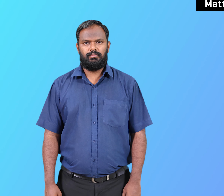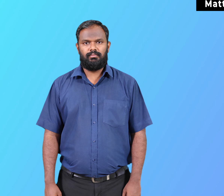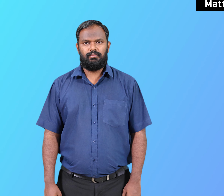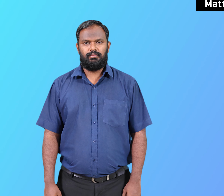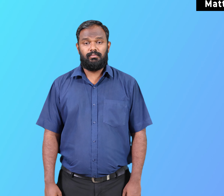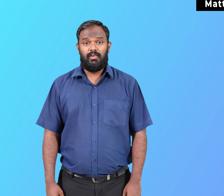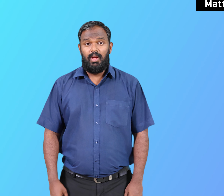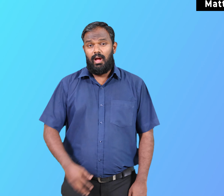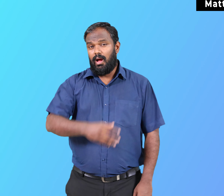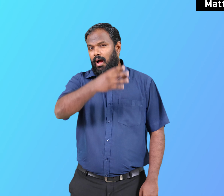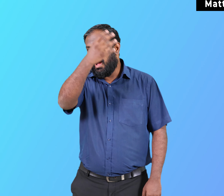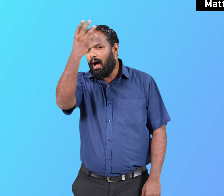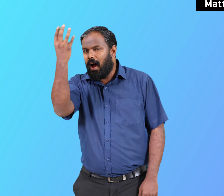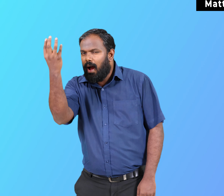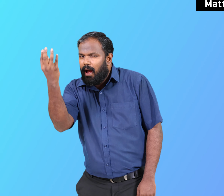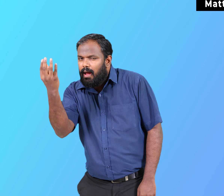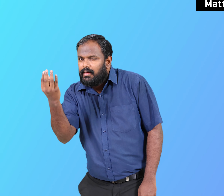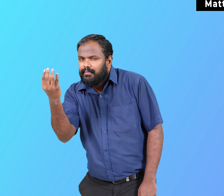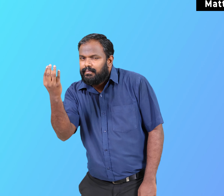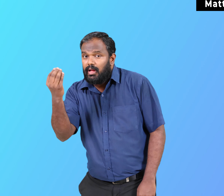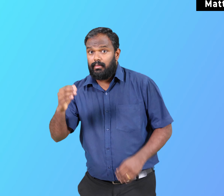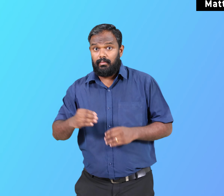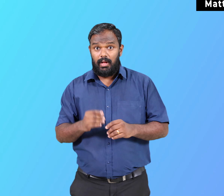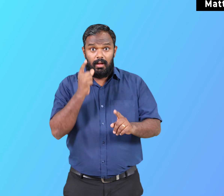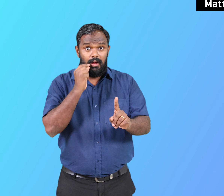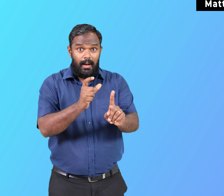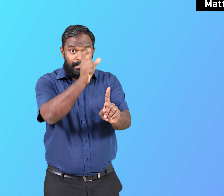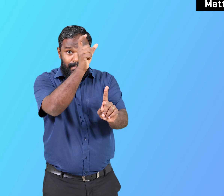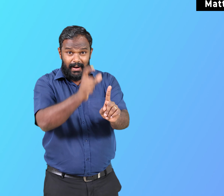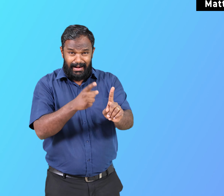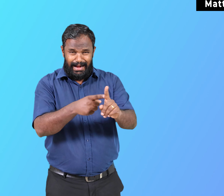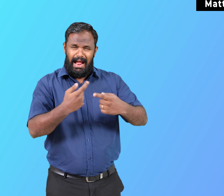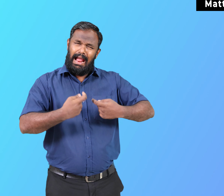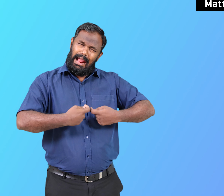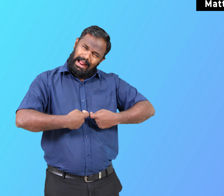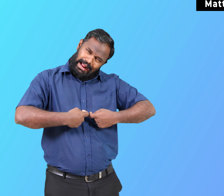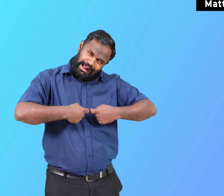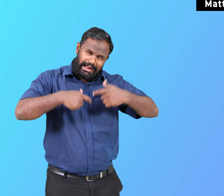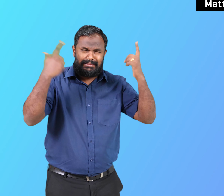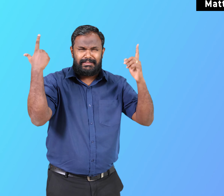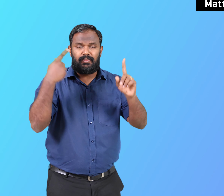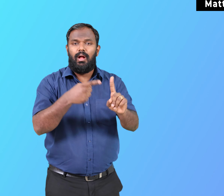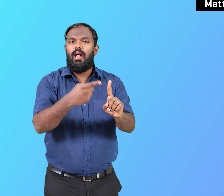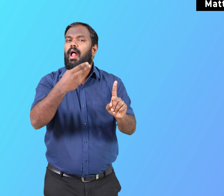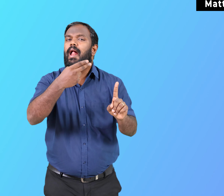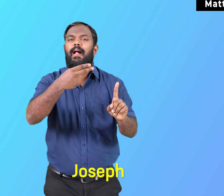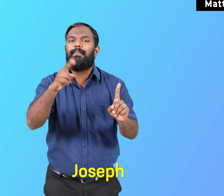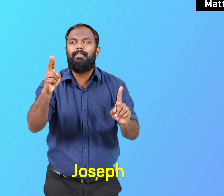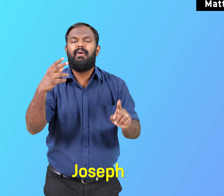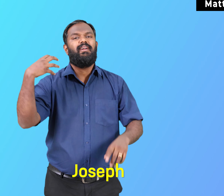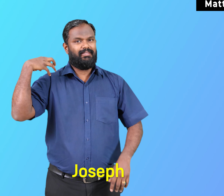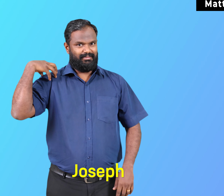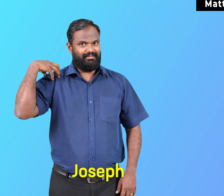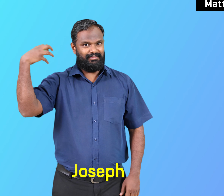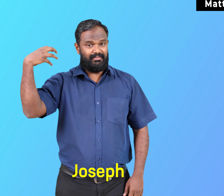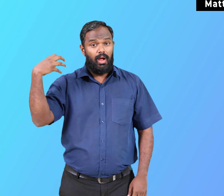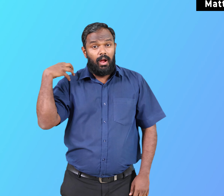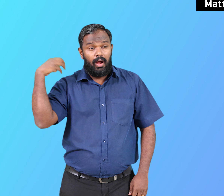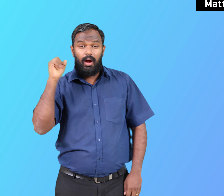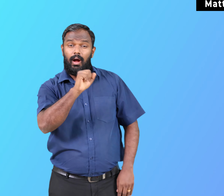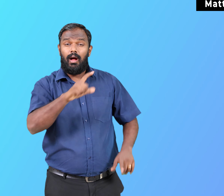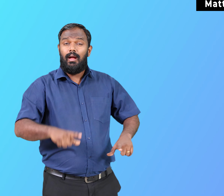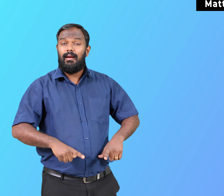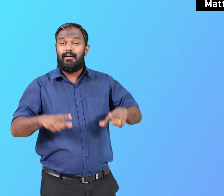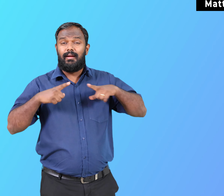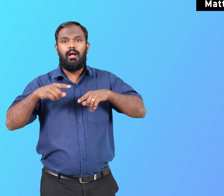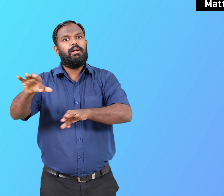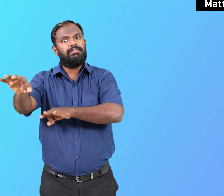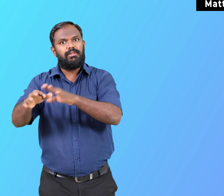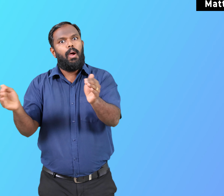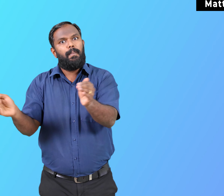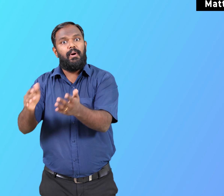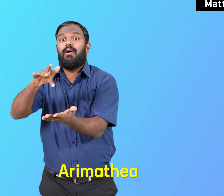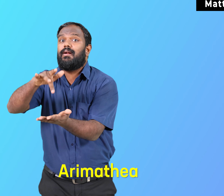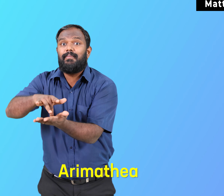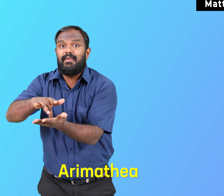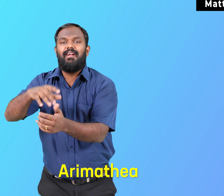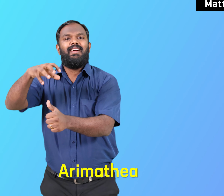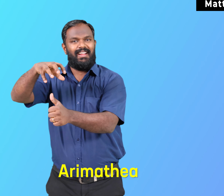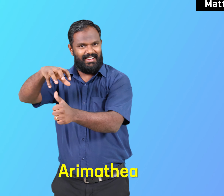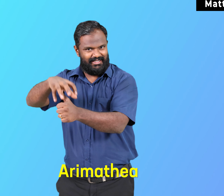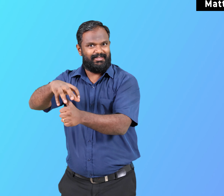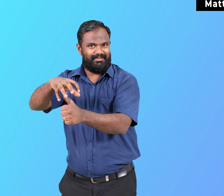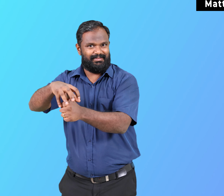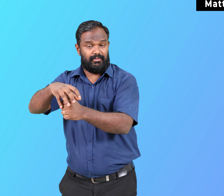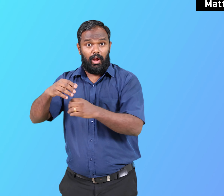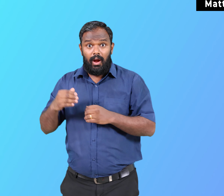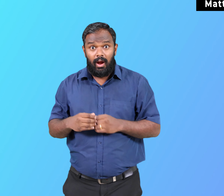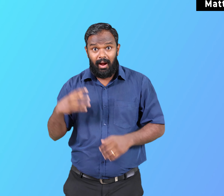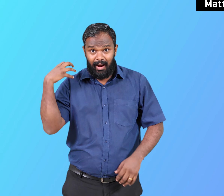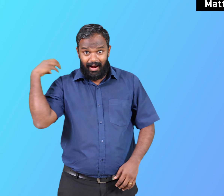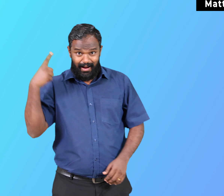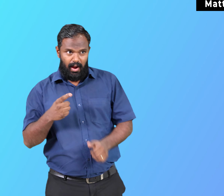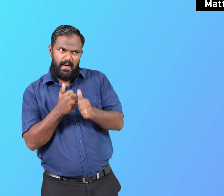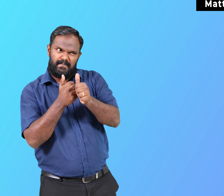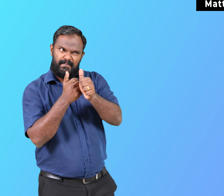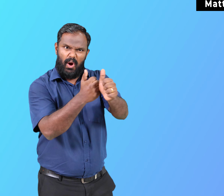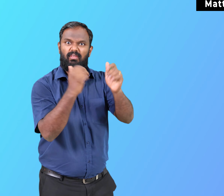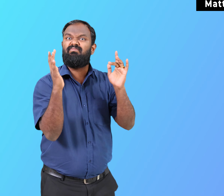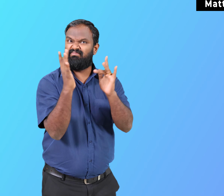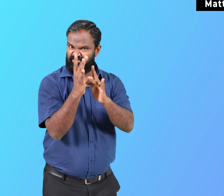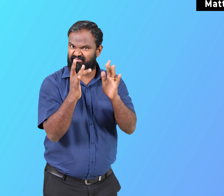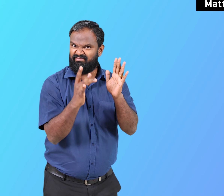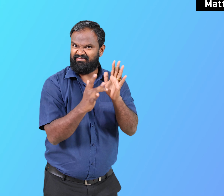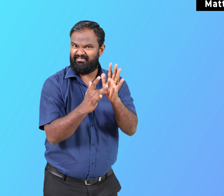That evening a rich man named Joseph came to Jerusalem. He was a follower of Jesus from the town of Arimathea.